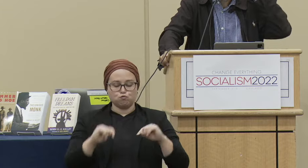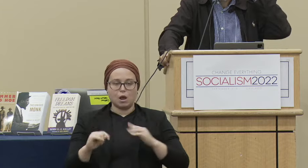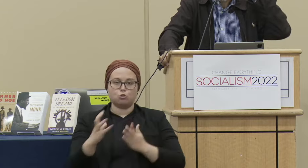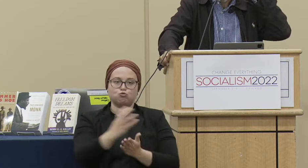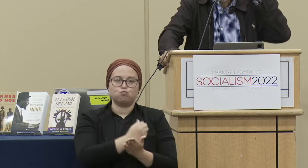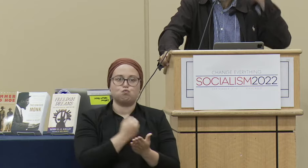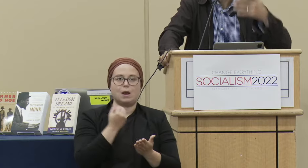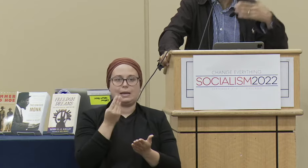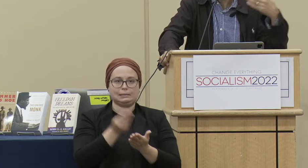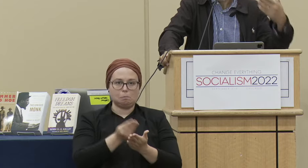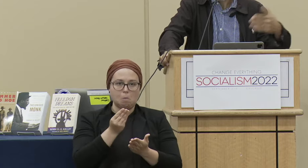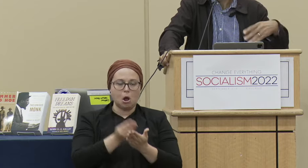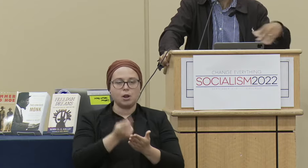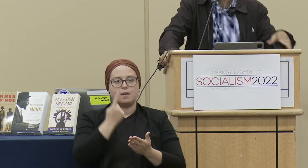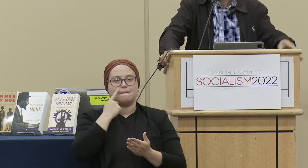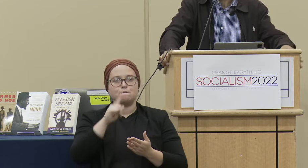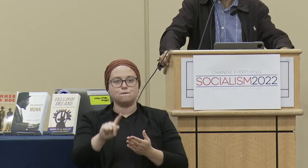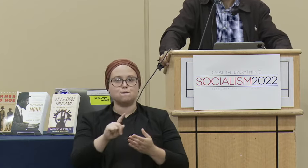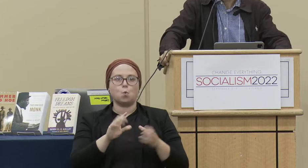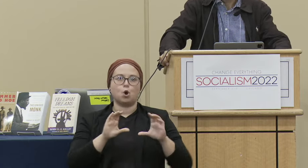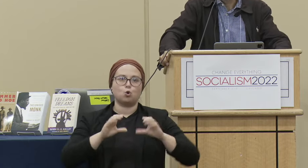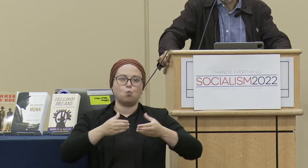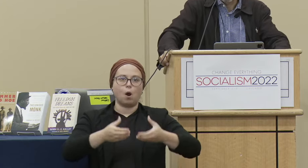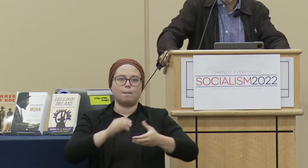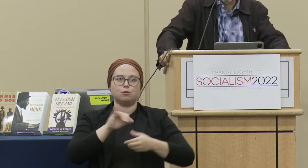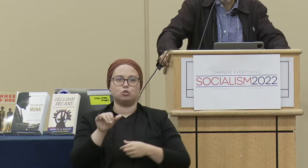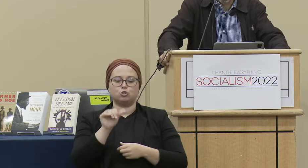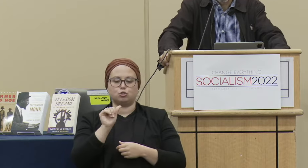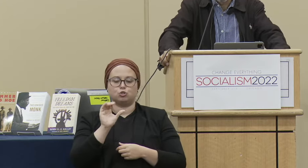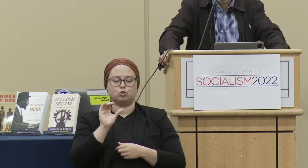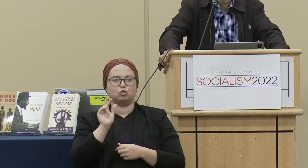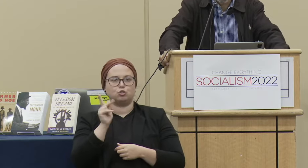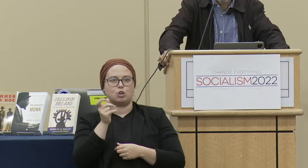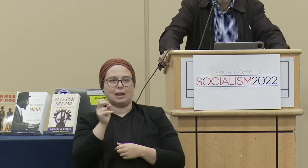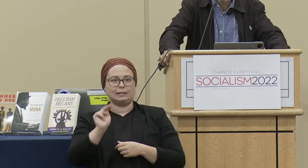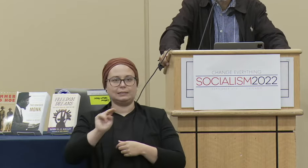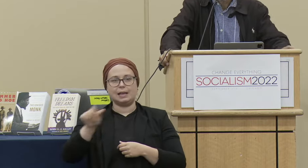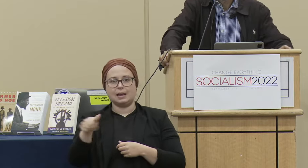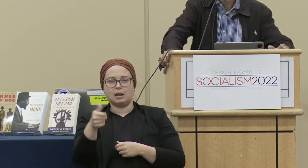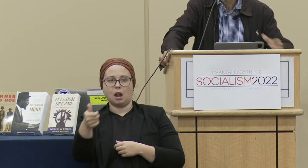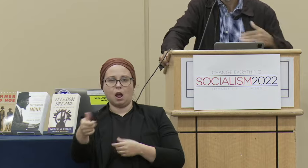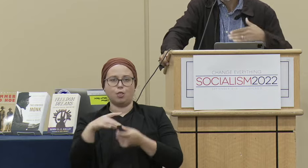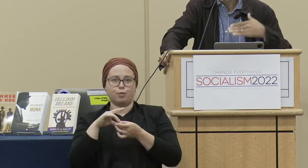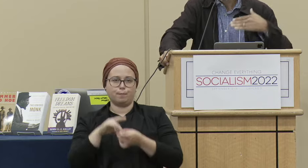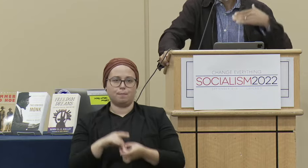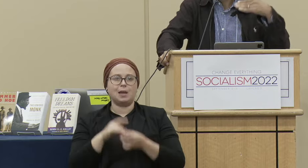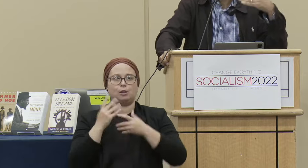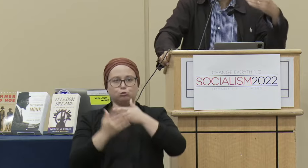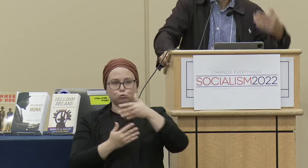to speak at the same time, couldn't make it. He's out trying to raise money for Cooperation Jackson and other